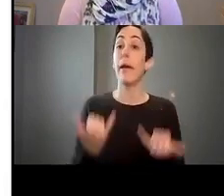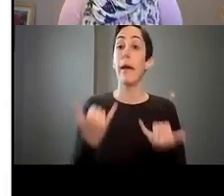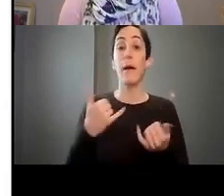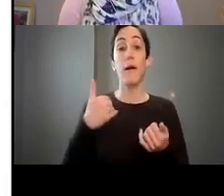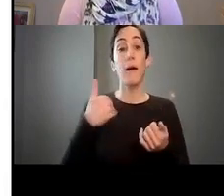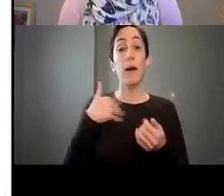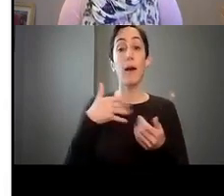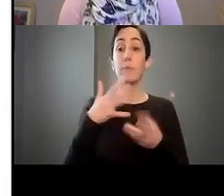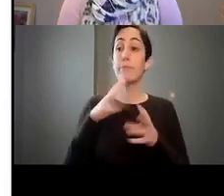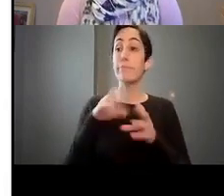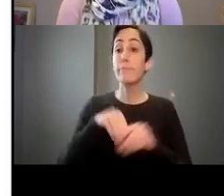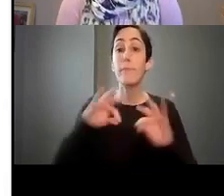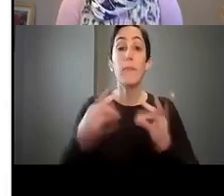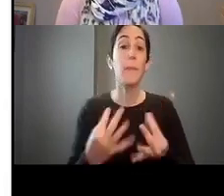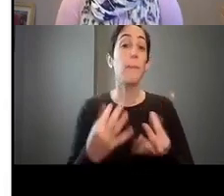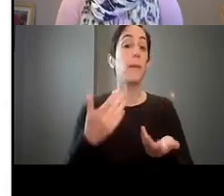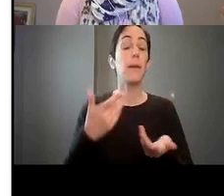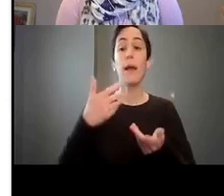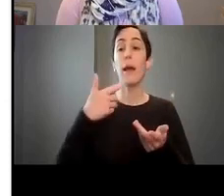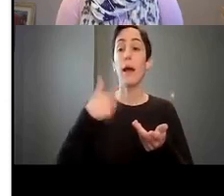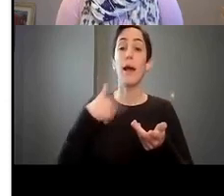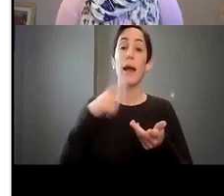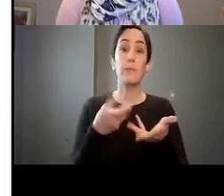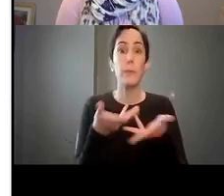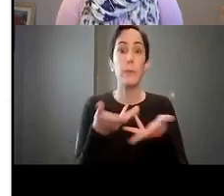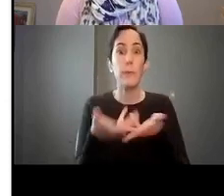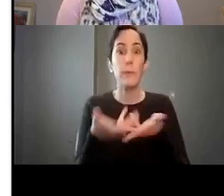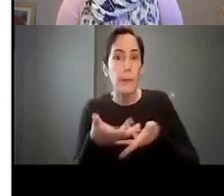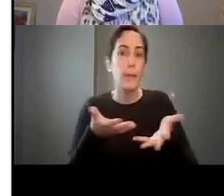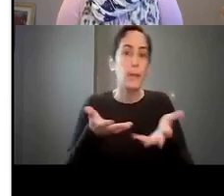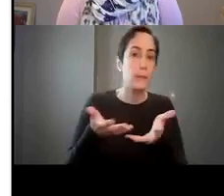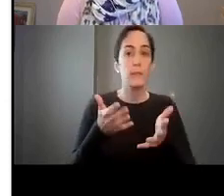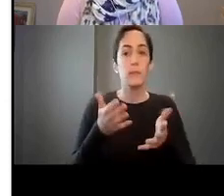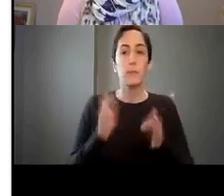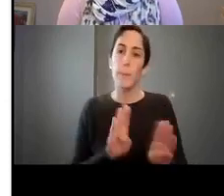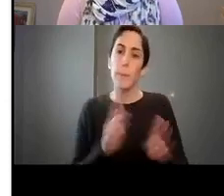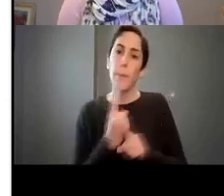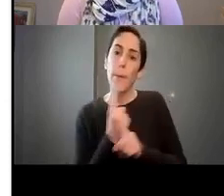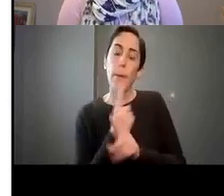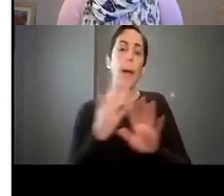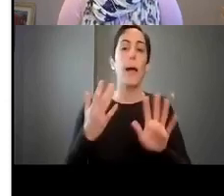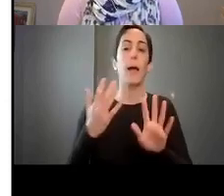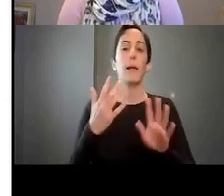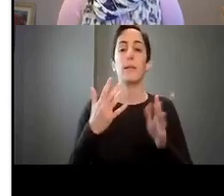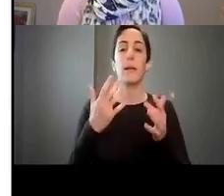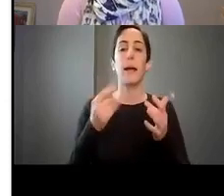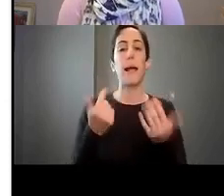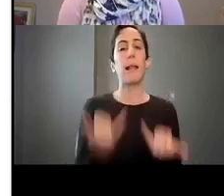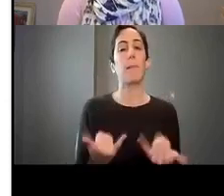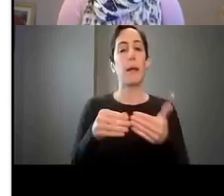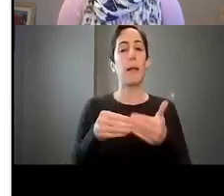accustomed to being and knowing that being the workers that we've been this is a time where drawing on all of accustomed to being and knowing that our resources may leave us feeling like this is a time where drawing on all of